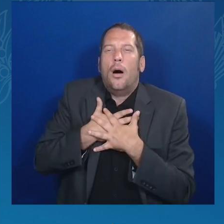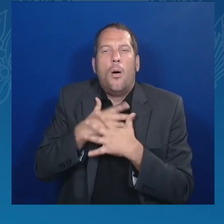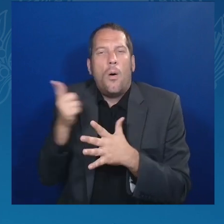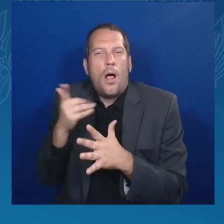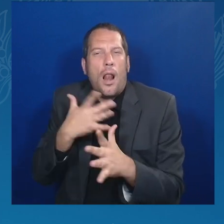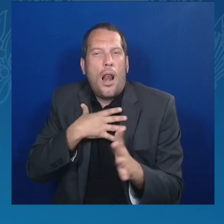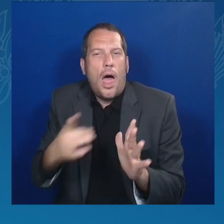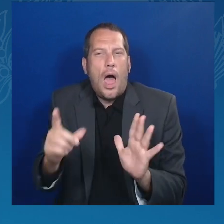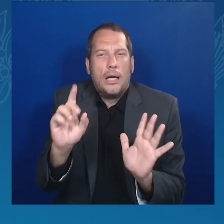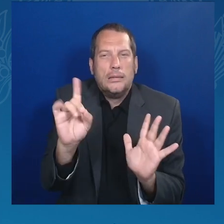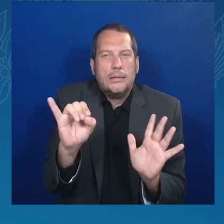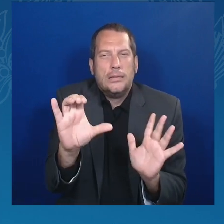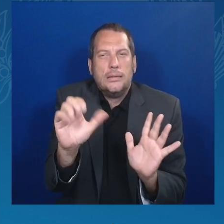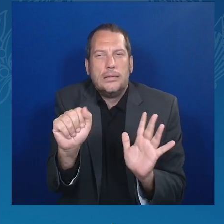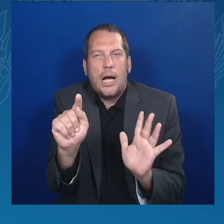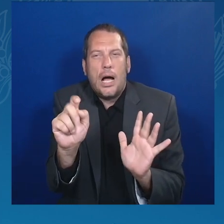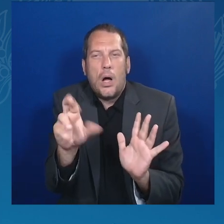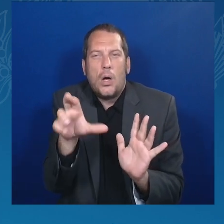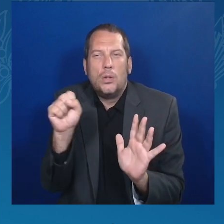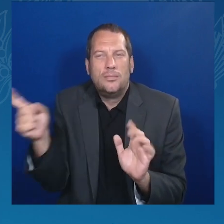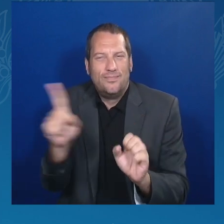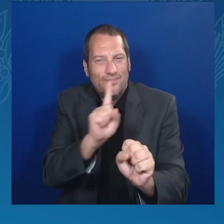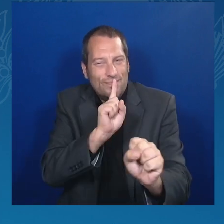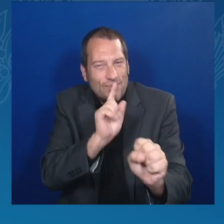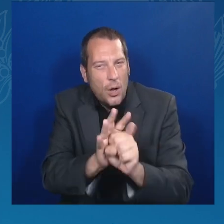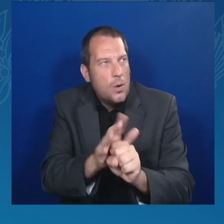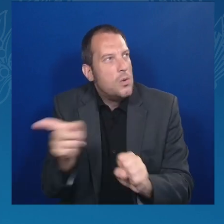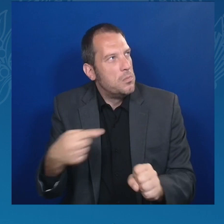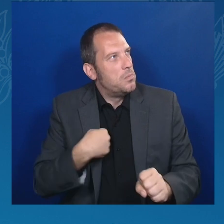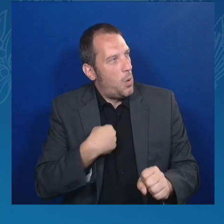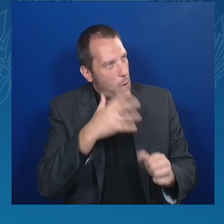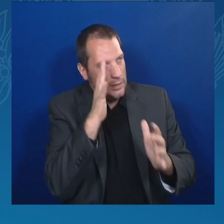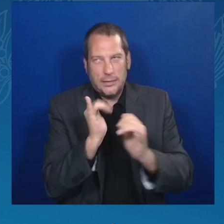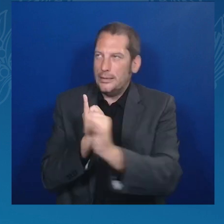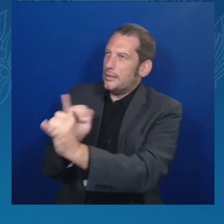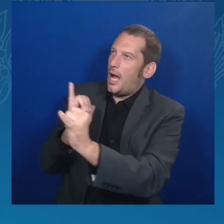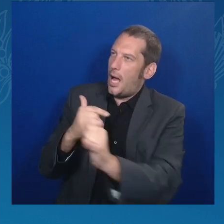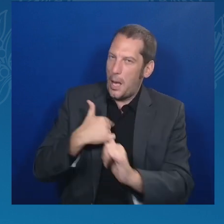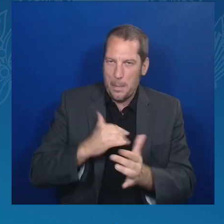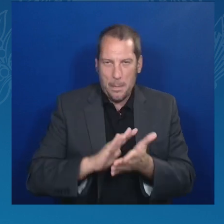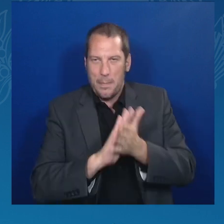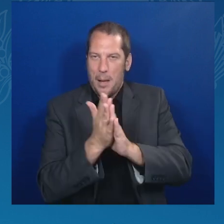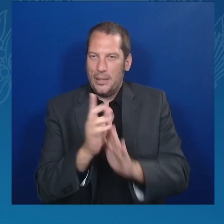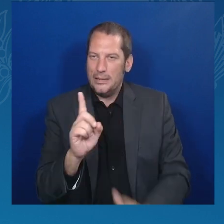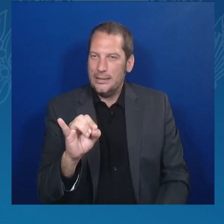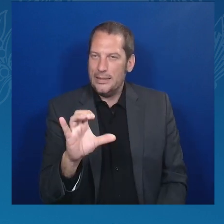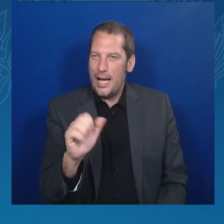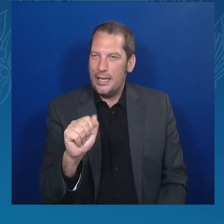and I'm going to quote -- "proudly responsible" for overturning Roe v. Wade and taking -- Audience: Booo --